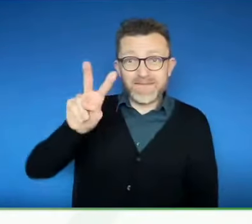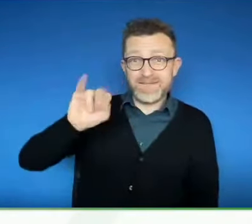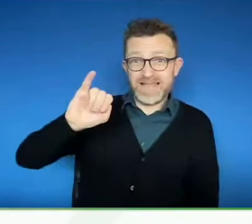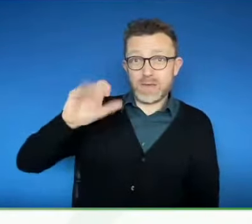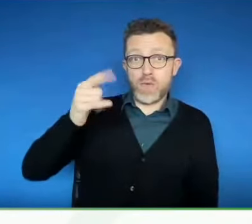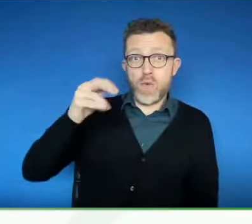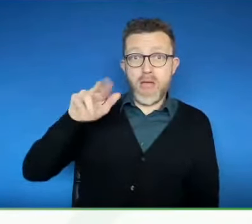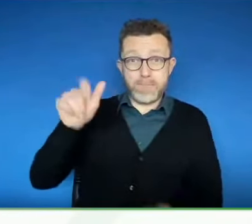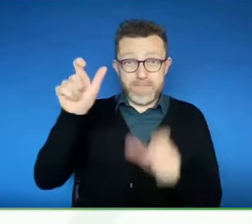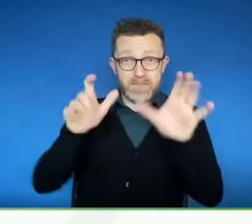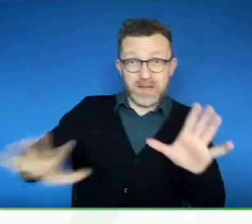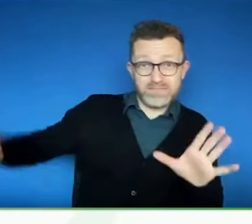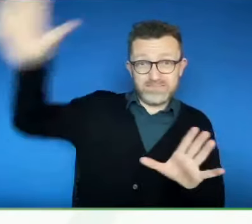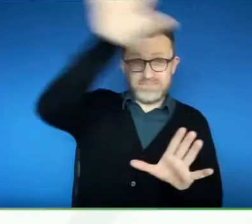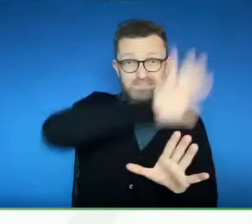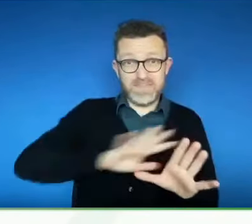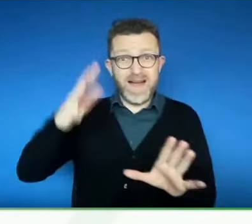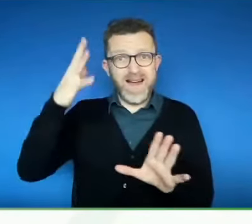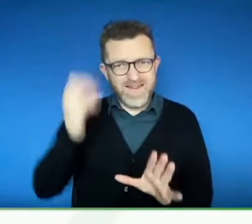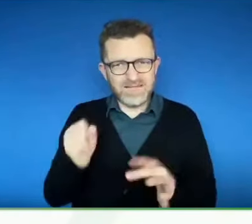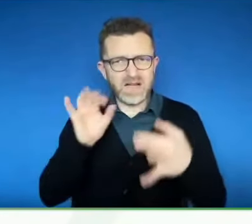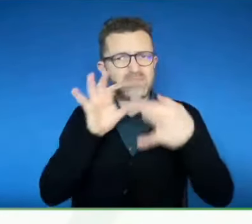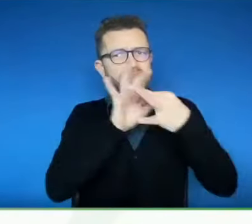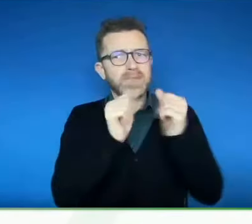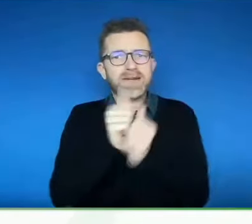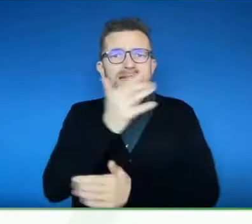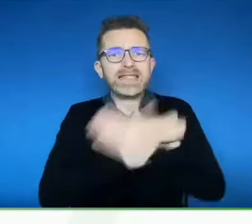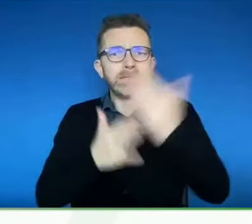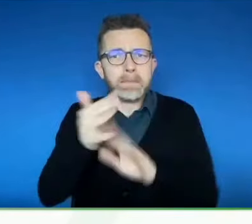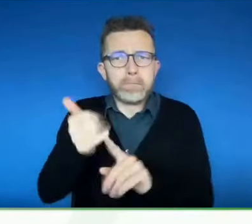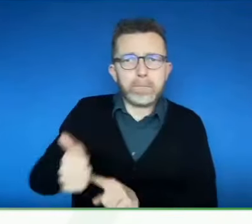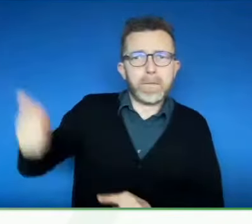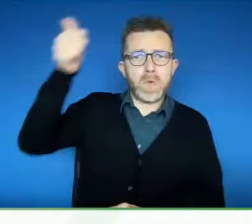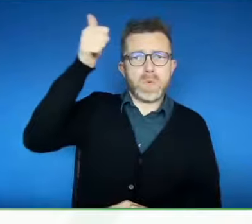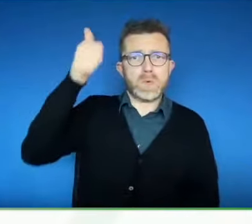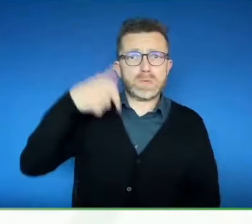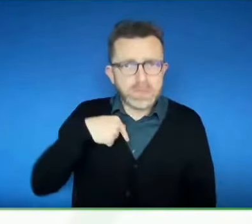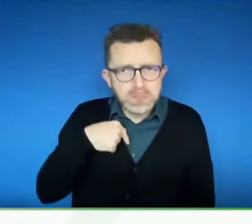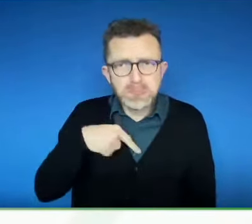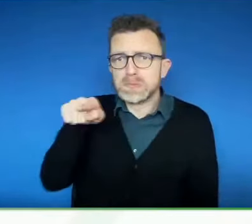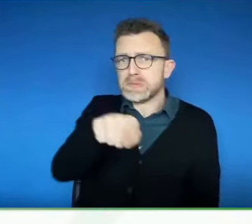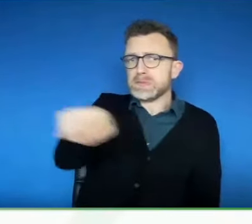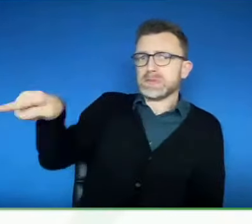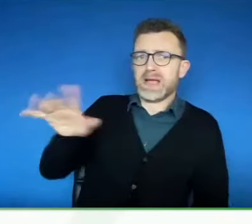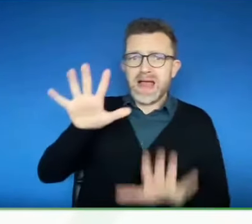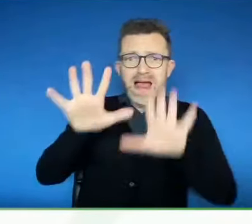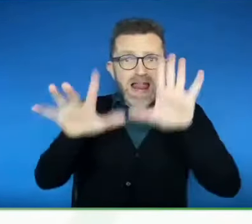53% of working age Australians with disability are employed, which is 40% less than people without disability.